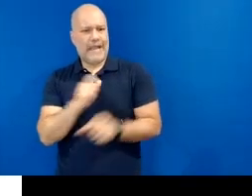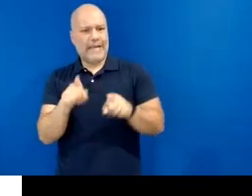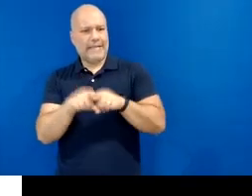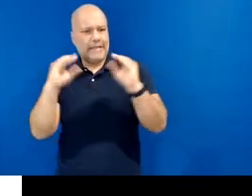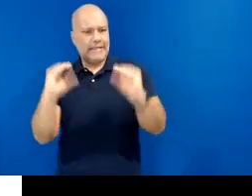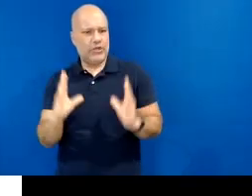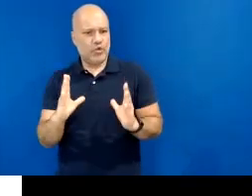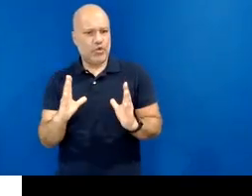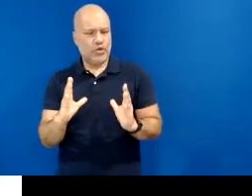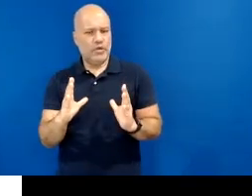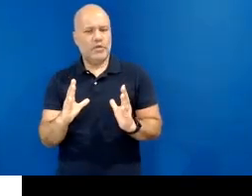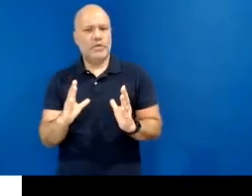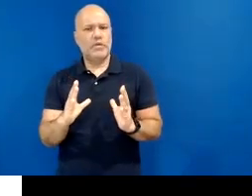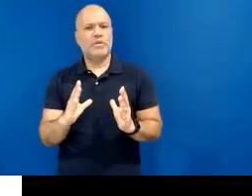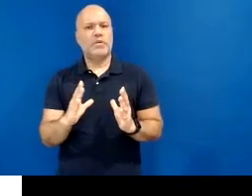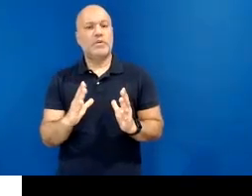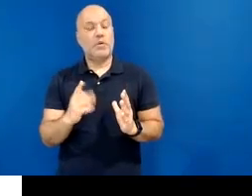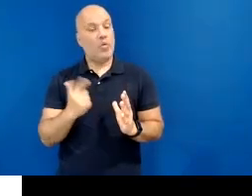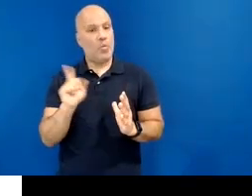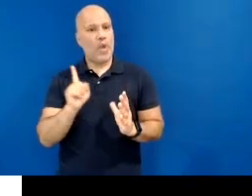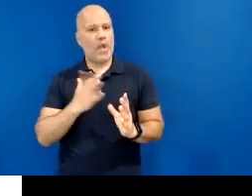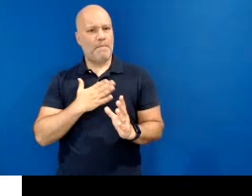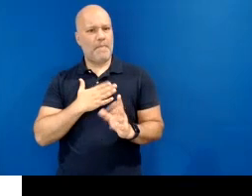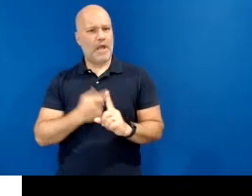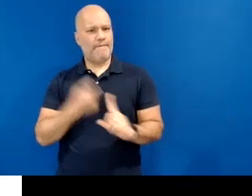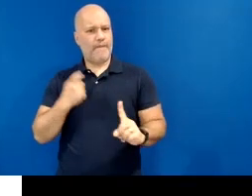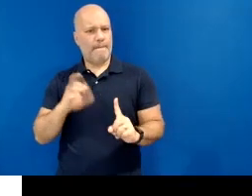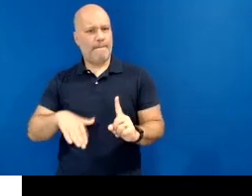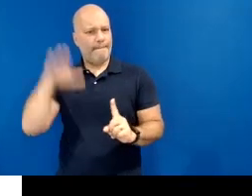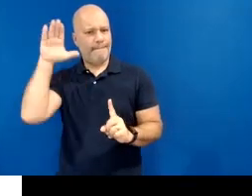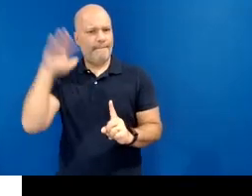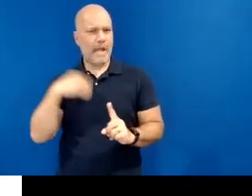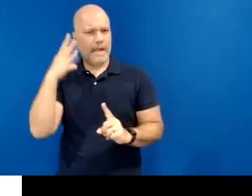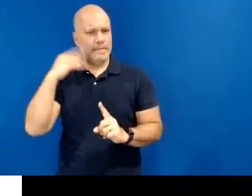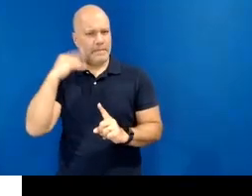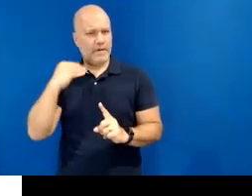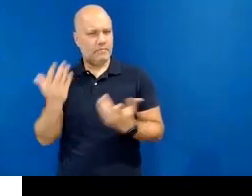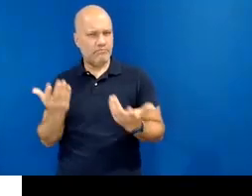and where I came from and what were my experiences in college.